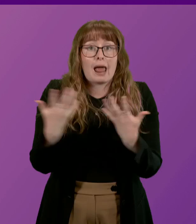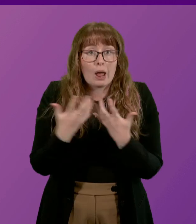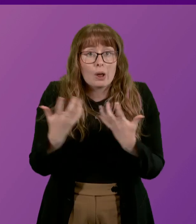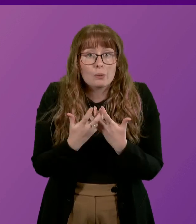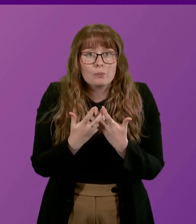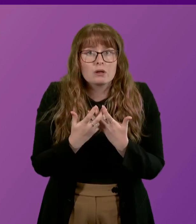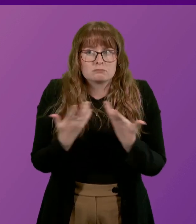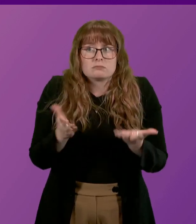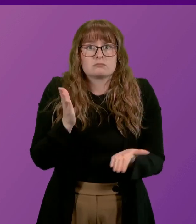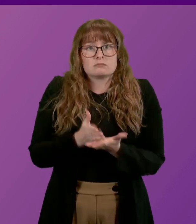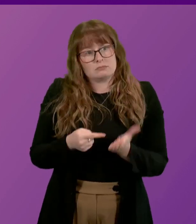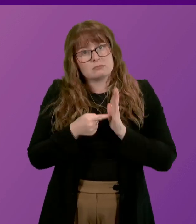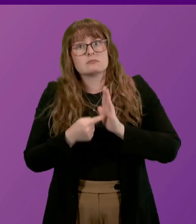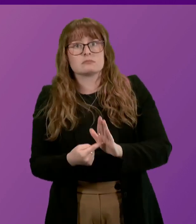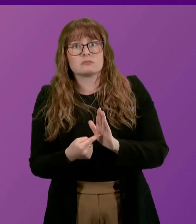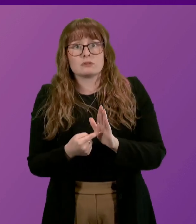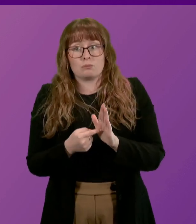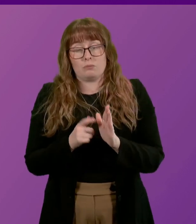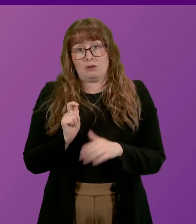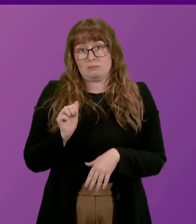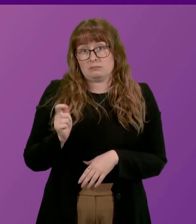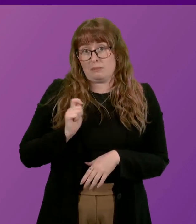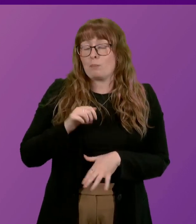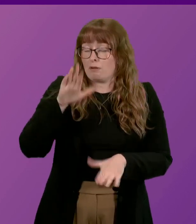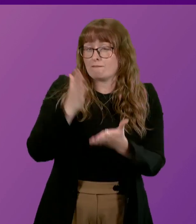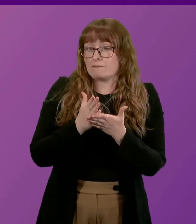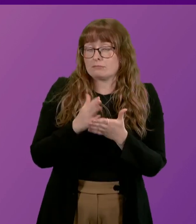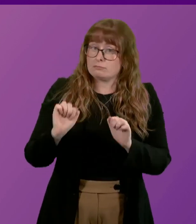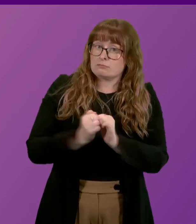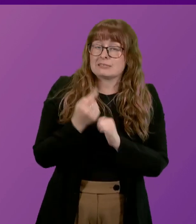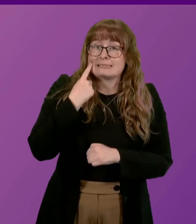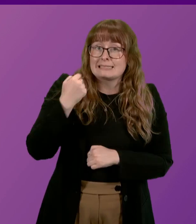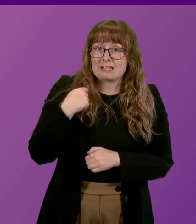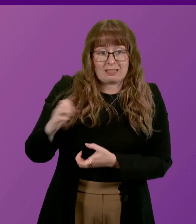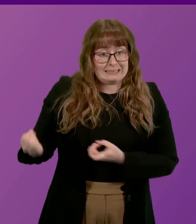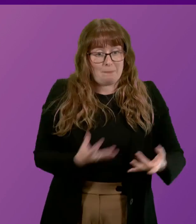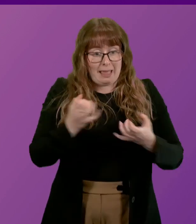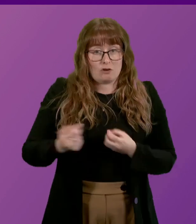it comes in the fact that, as was confirmed yesterday, the spending review is predicated